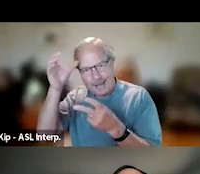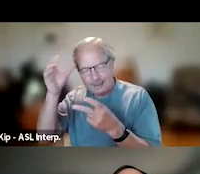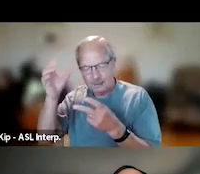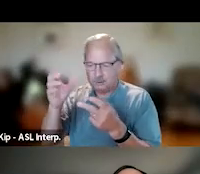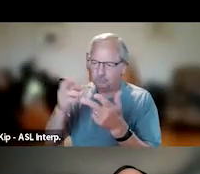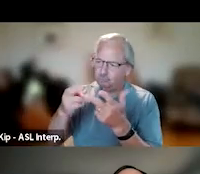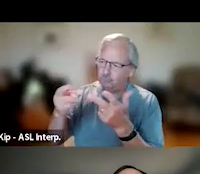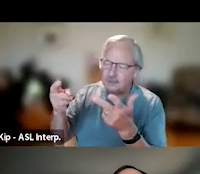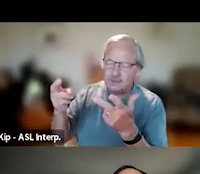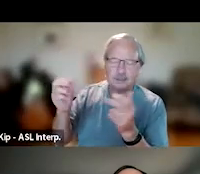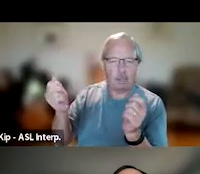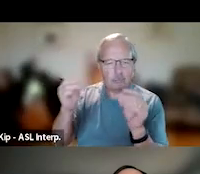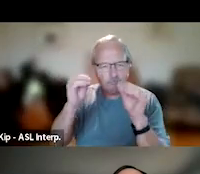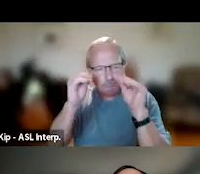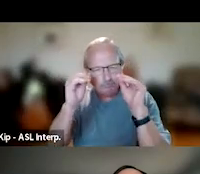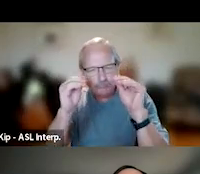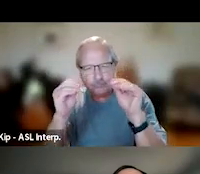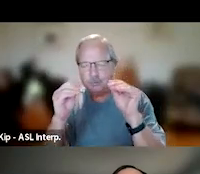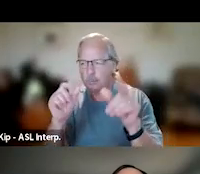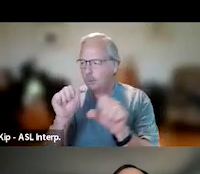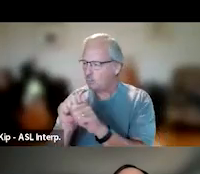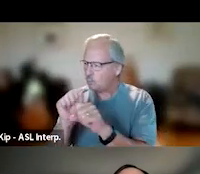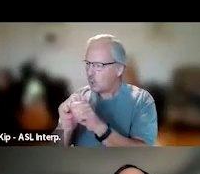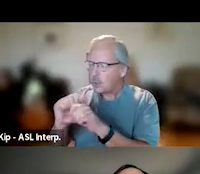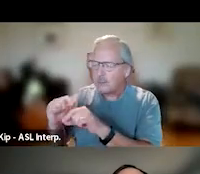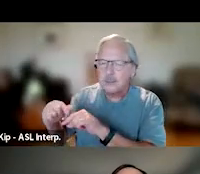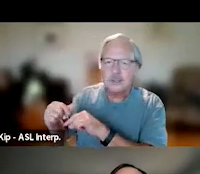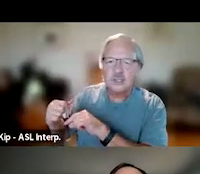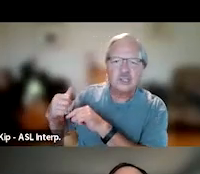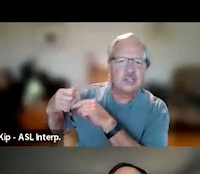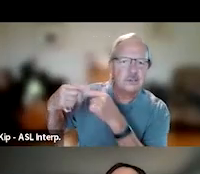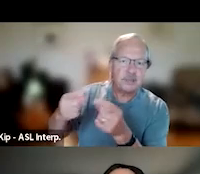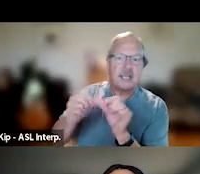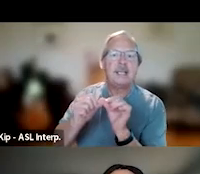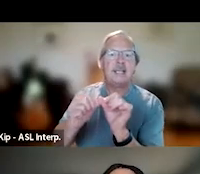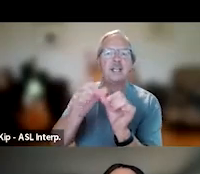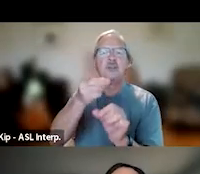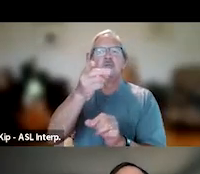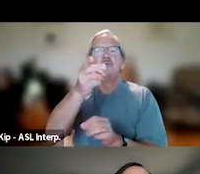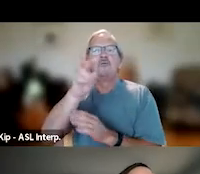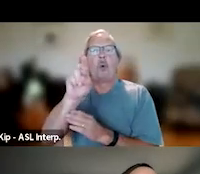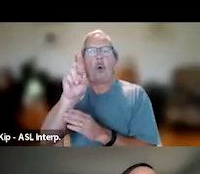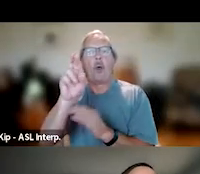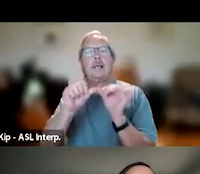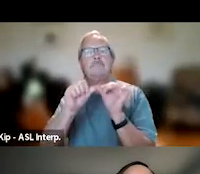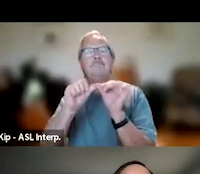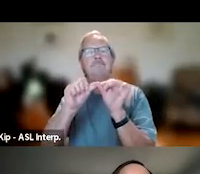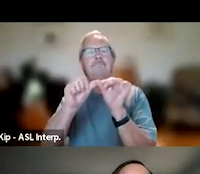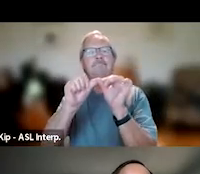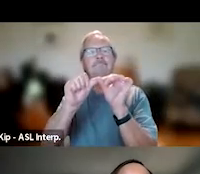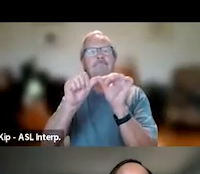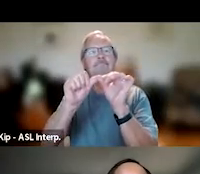everything you've been working on over the past couple of years, and just continue to SOAR. Continue to let the SOAR model live